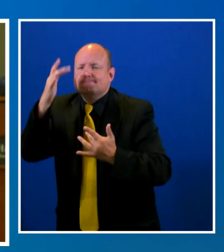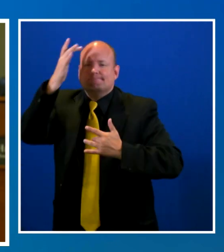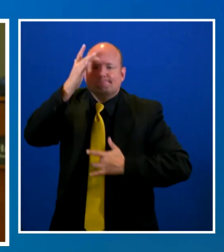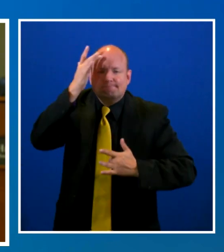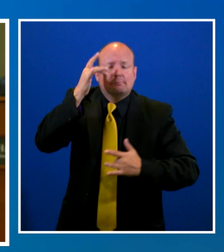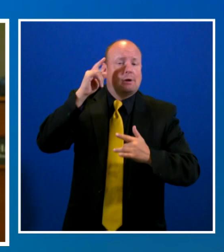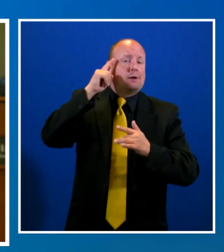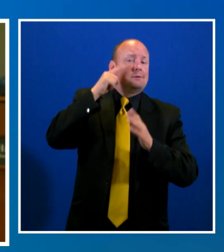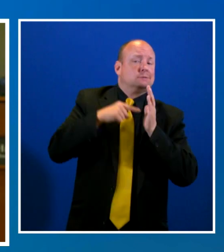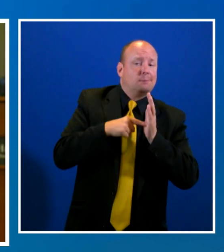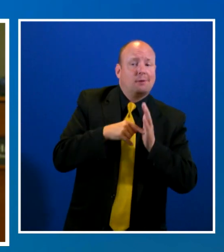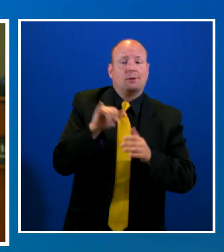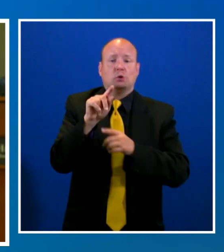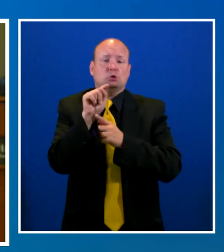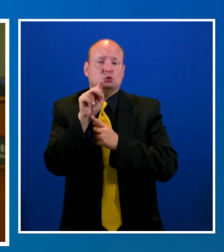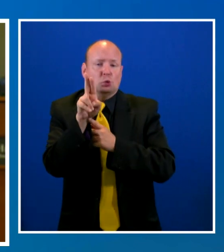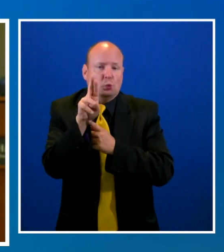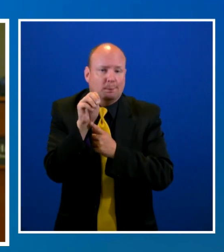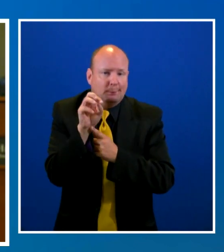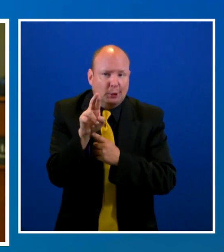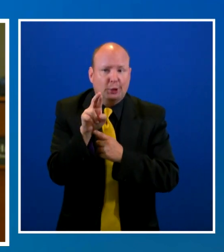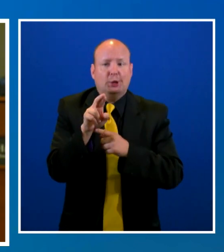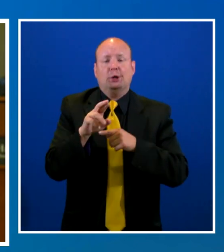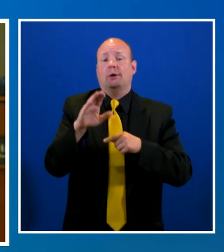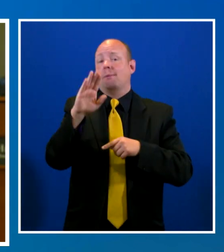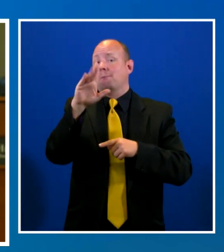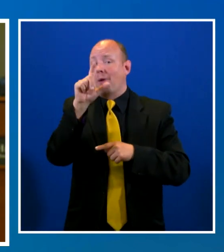transplant recipients taking medication to suppress their